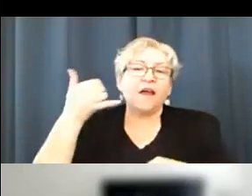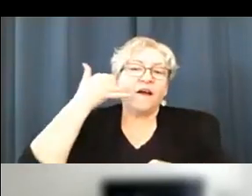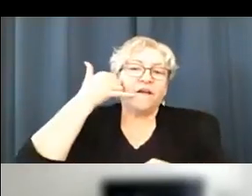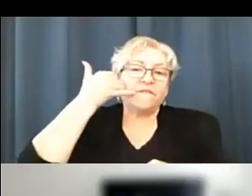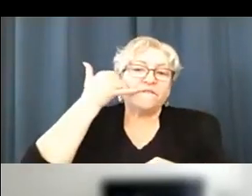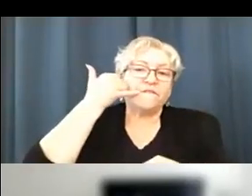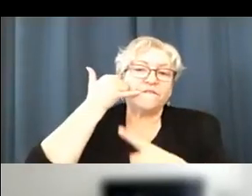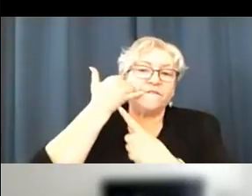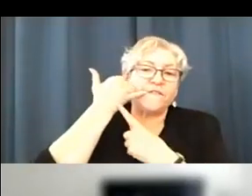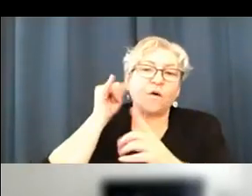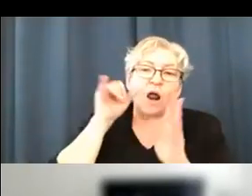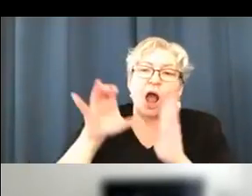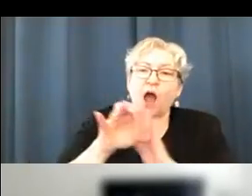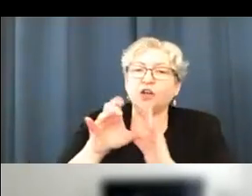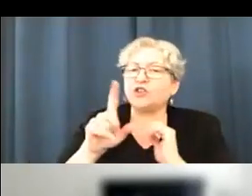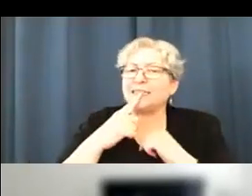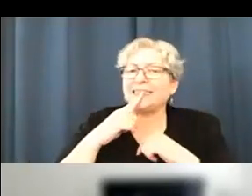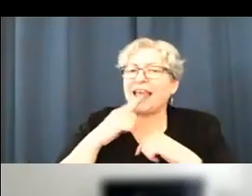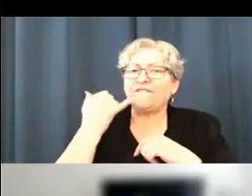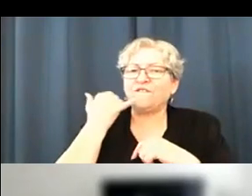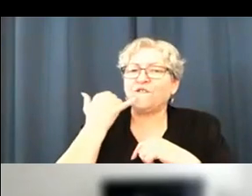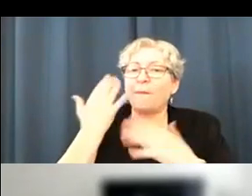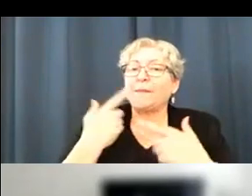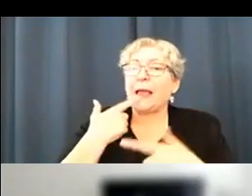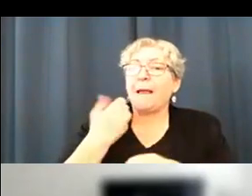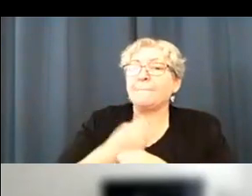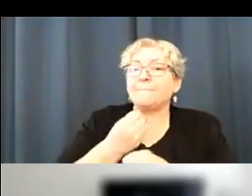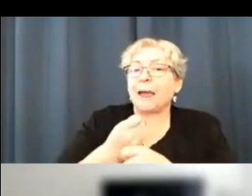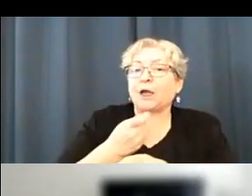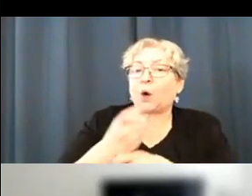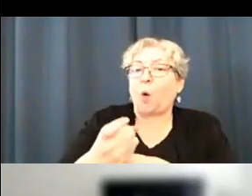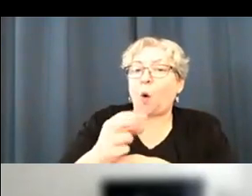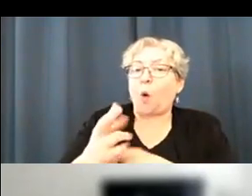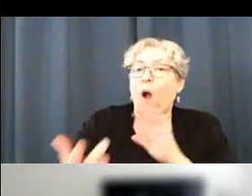Probably shouldn't say phone icon, it should probably say make a call or call us or contact us, something like that.